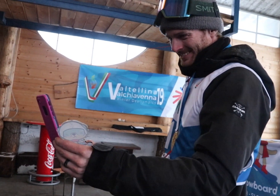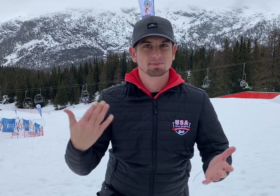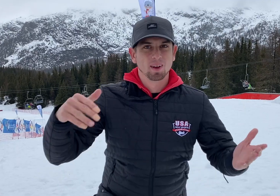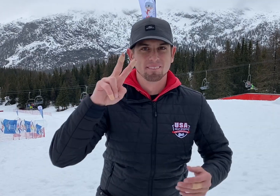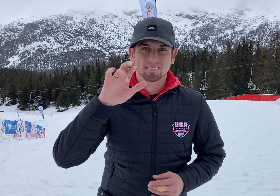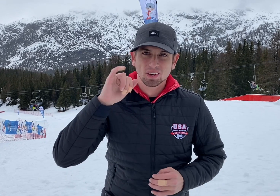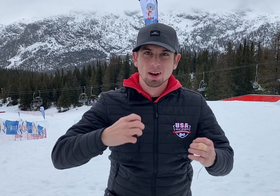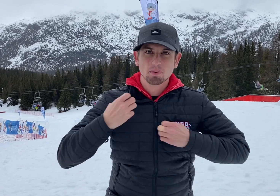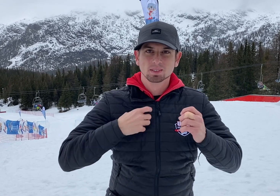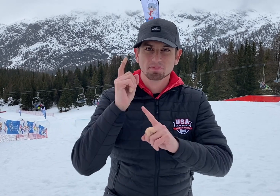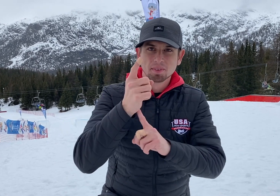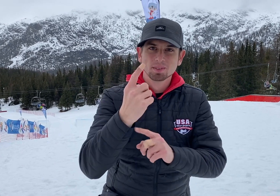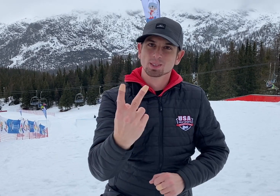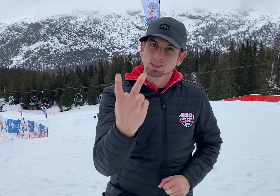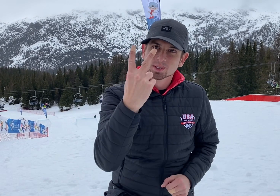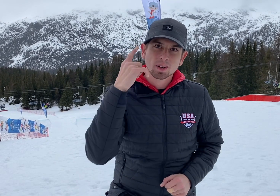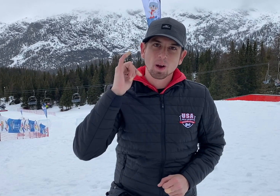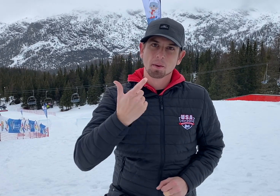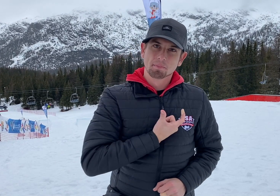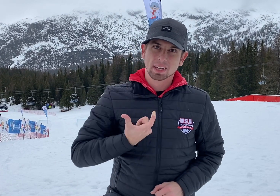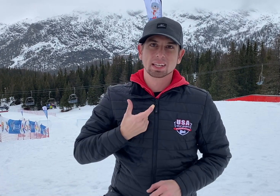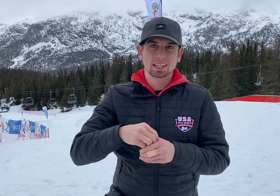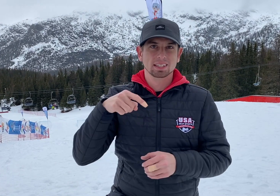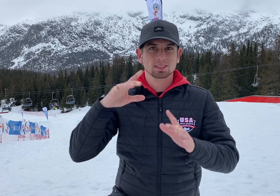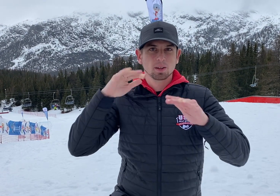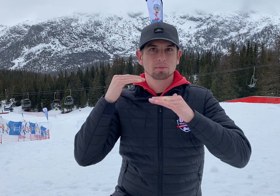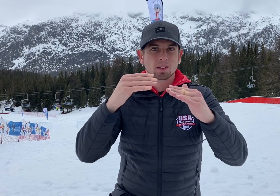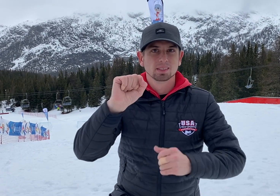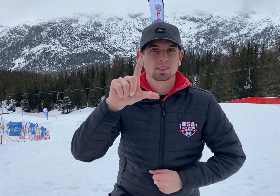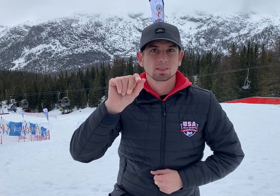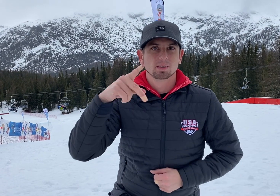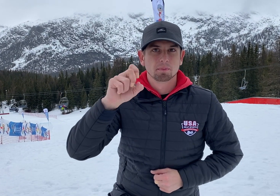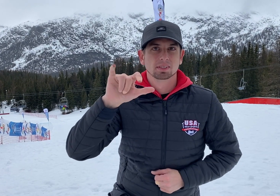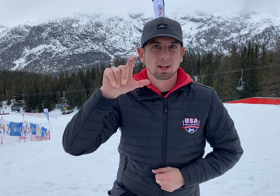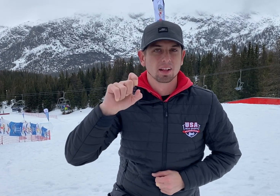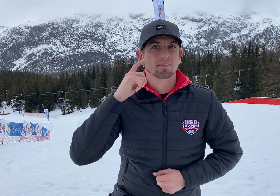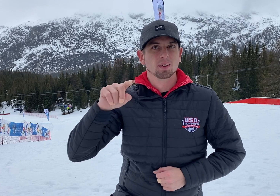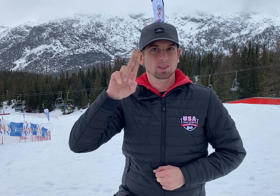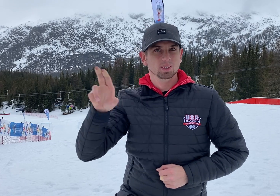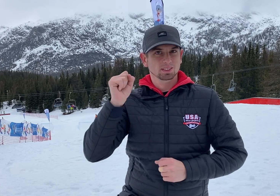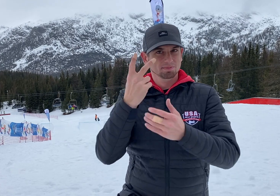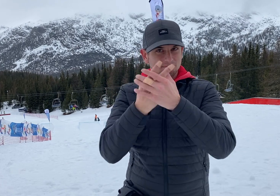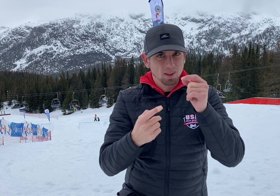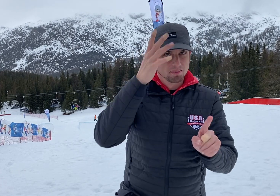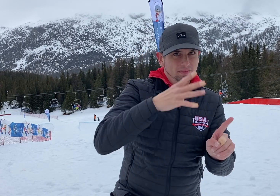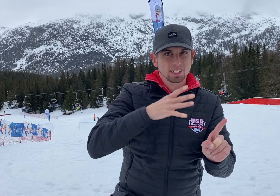Wow, very emotional moment with two gold medals in the snowboard slopestyle for the U.S. with both a man and a woman.